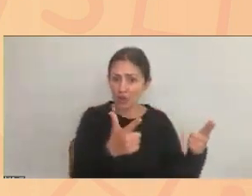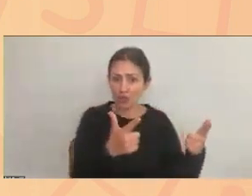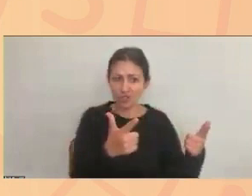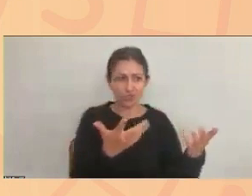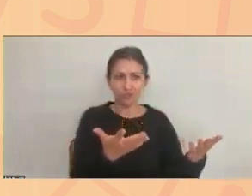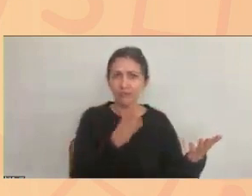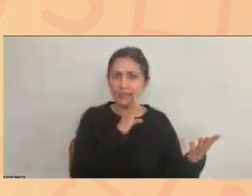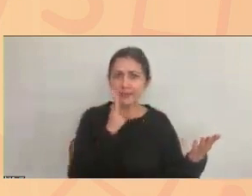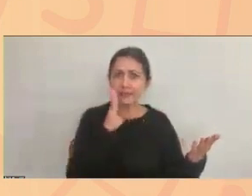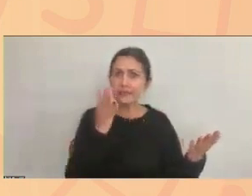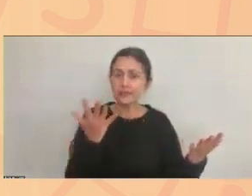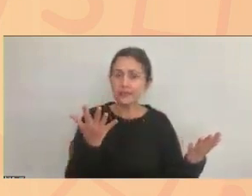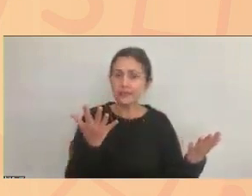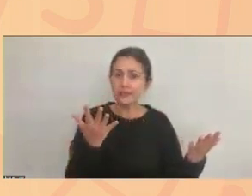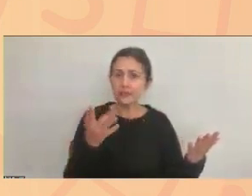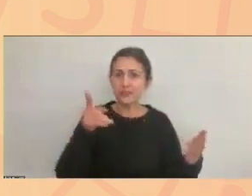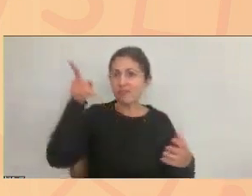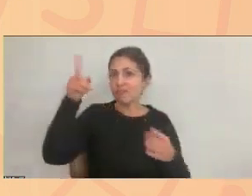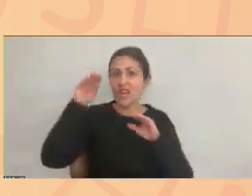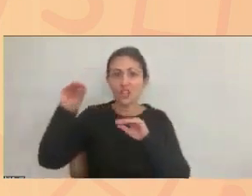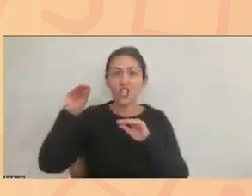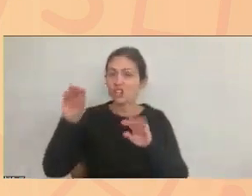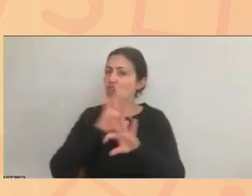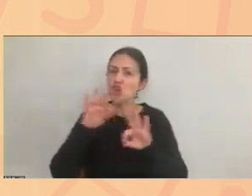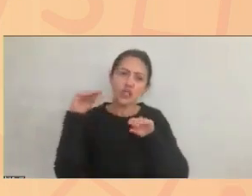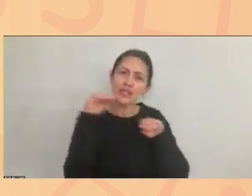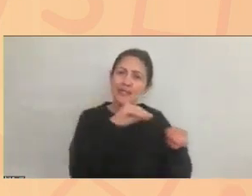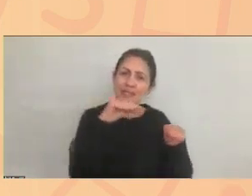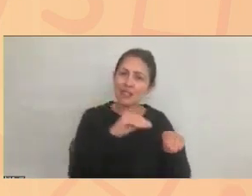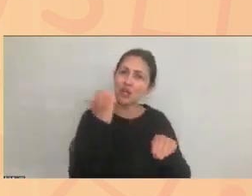But in saying all that, we've come a long way and we've seen